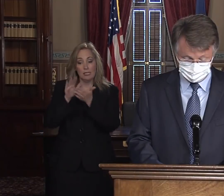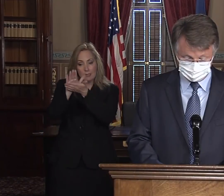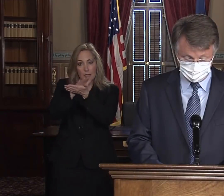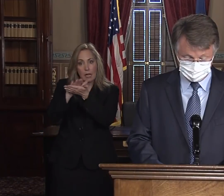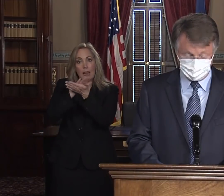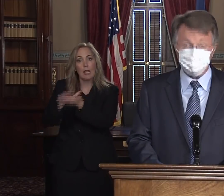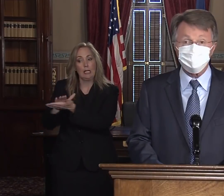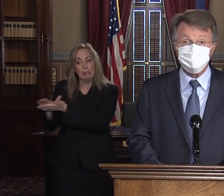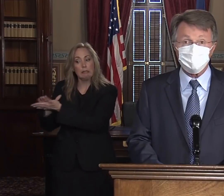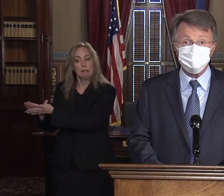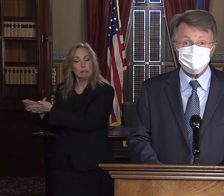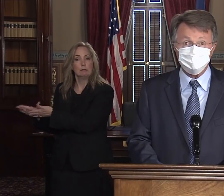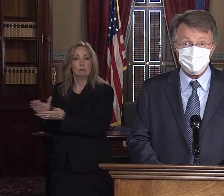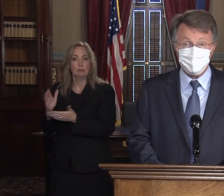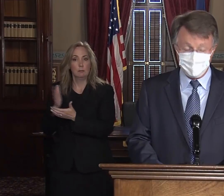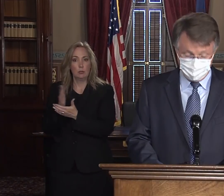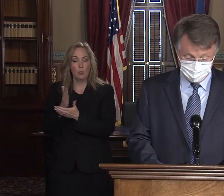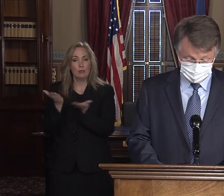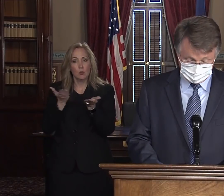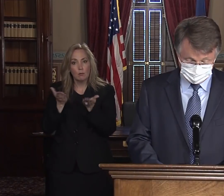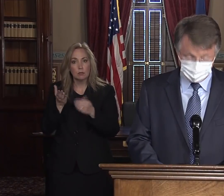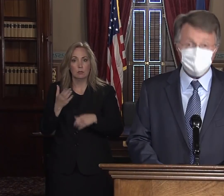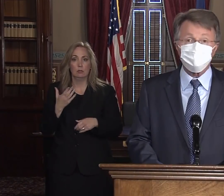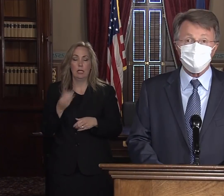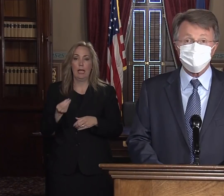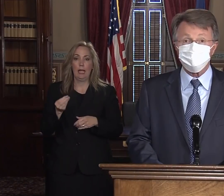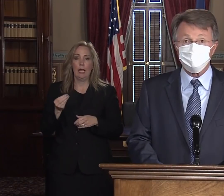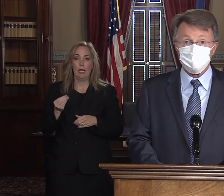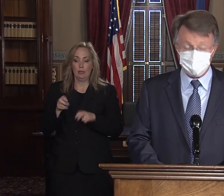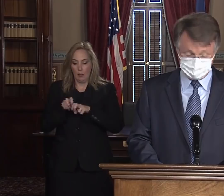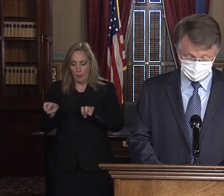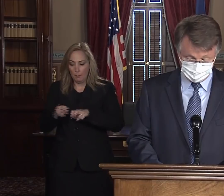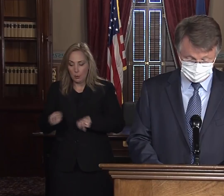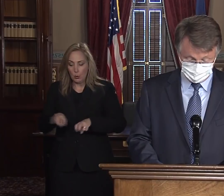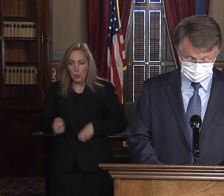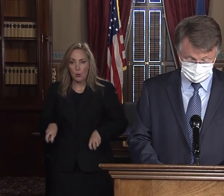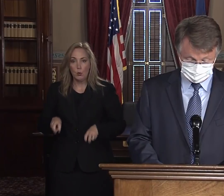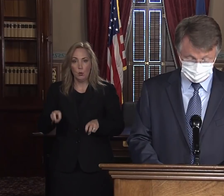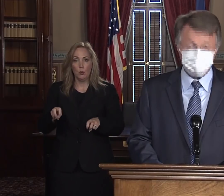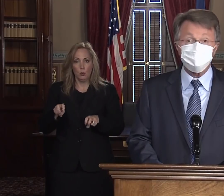WE DID. EACH OF OUR BUILDINGS ARE SANITIZED BETWEEN SERVICES AND